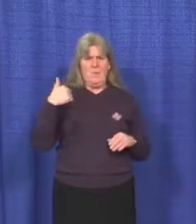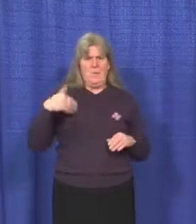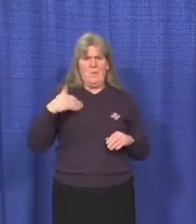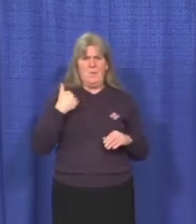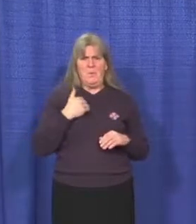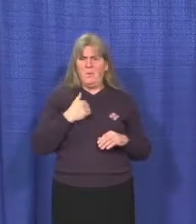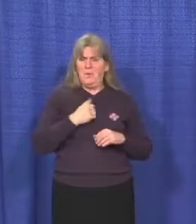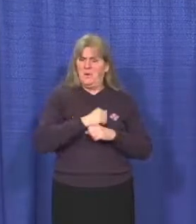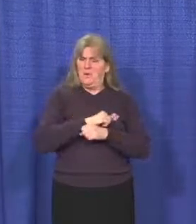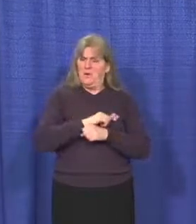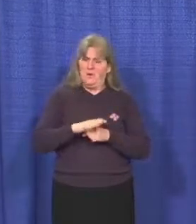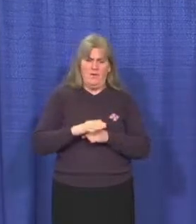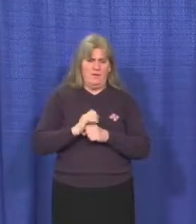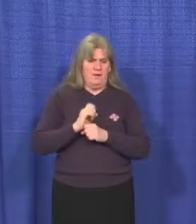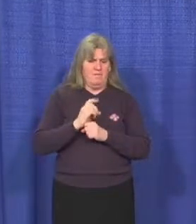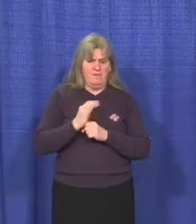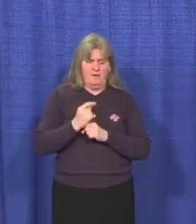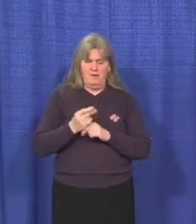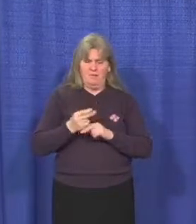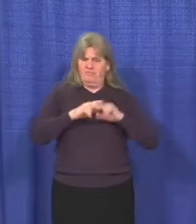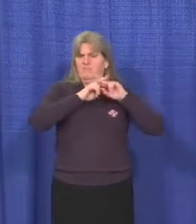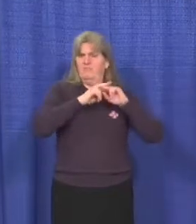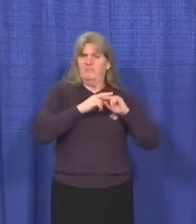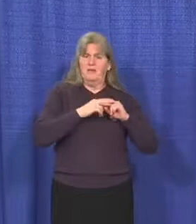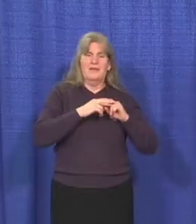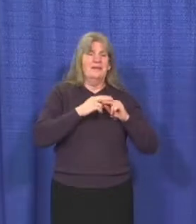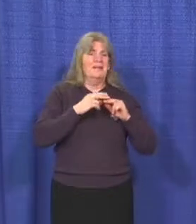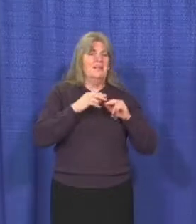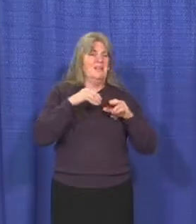transmissions within households